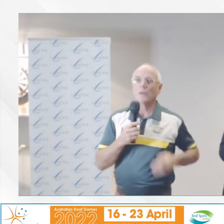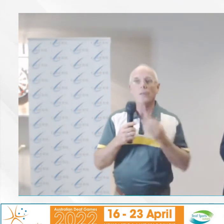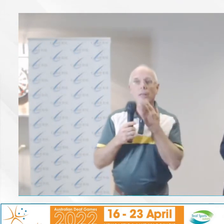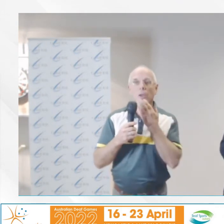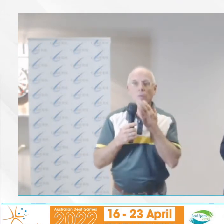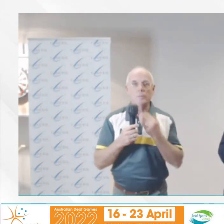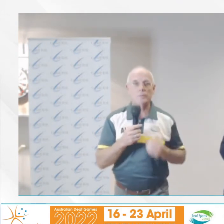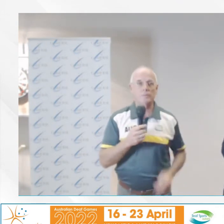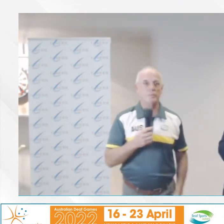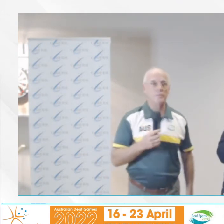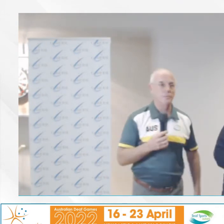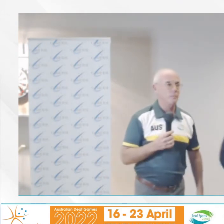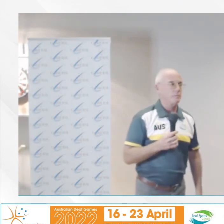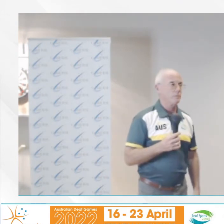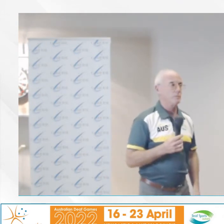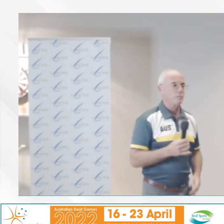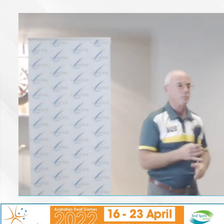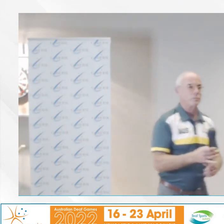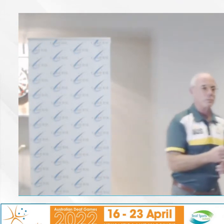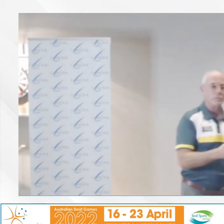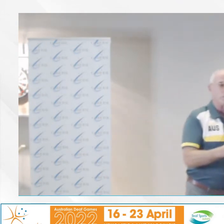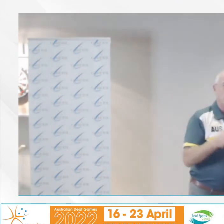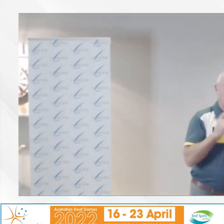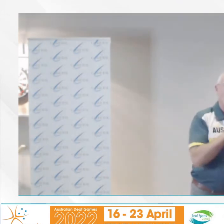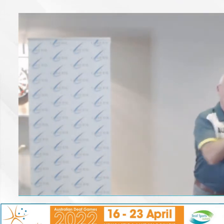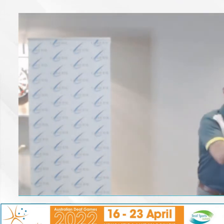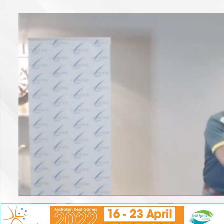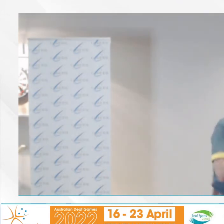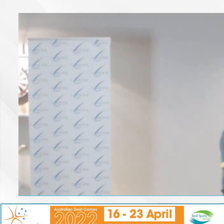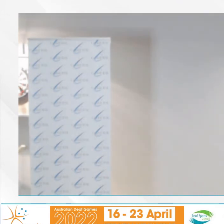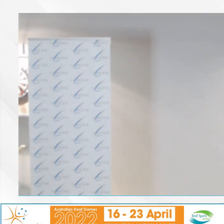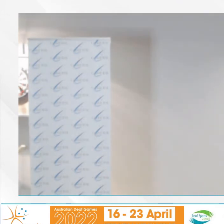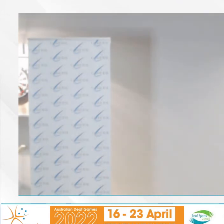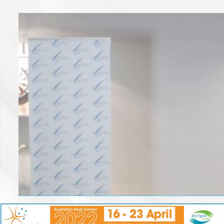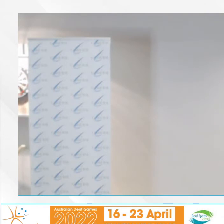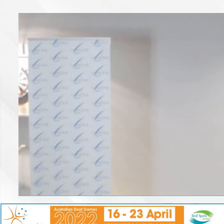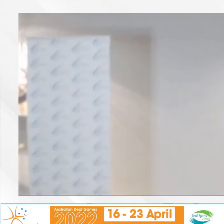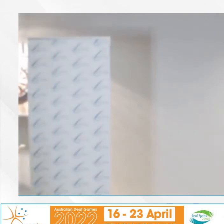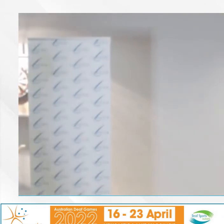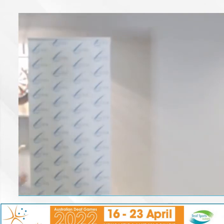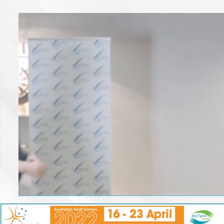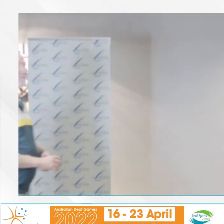thank you